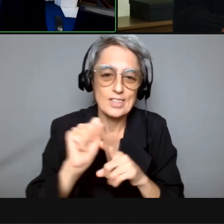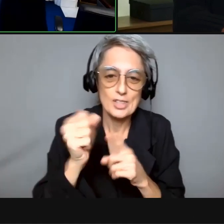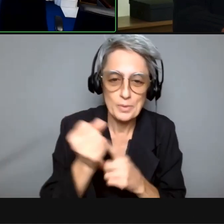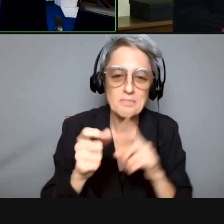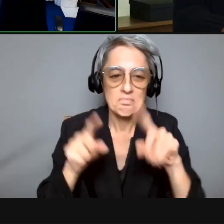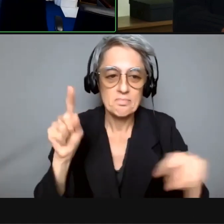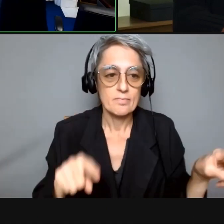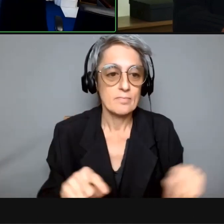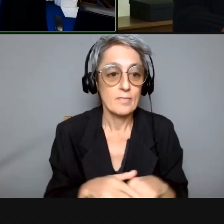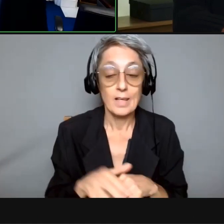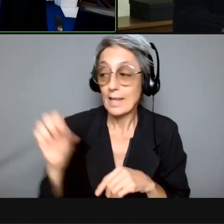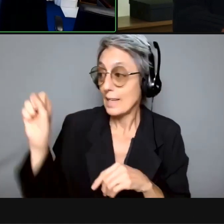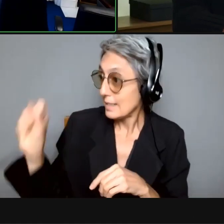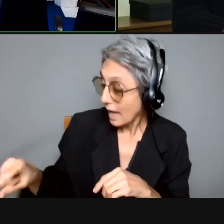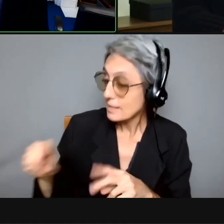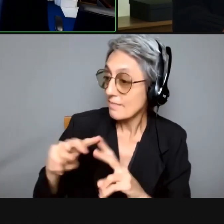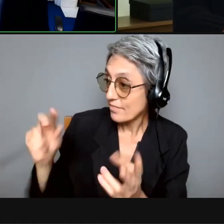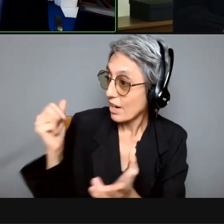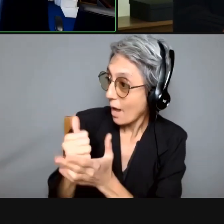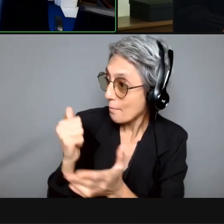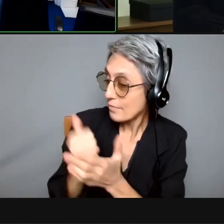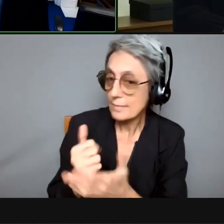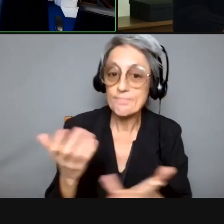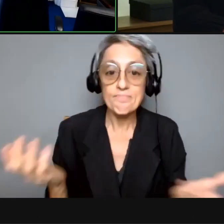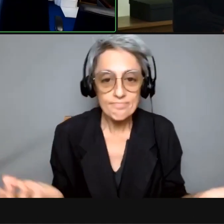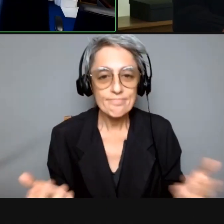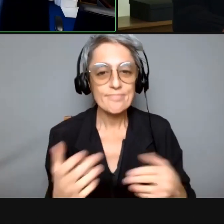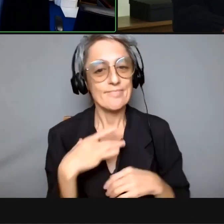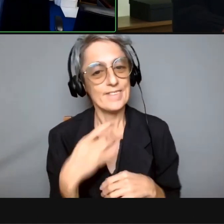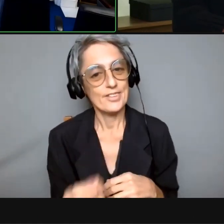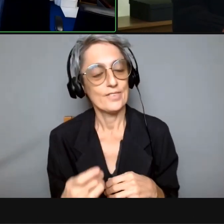And it's a funny thing about a company the size of Apple